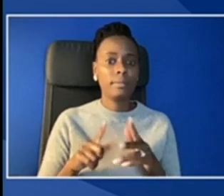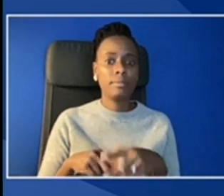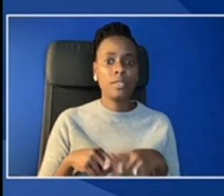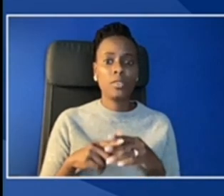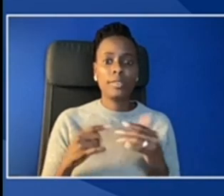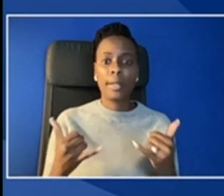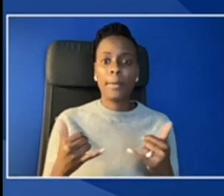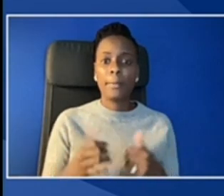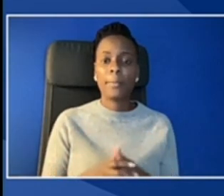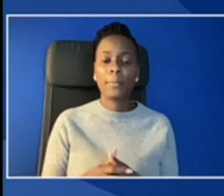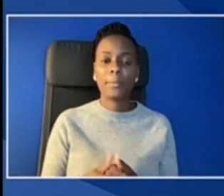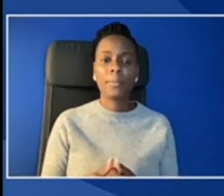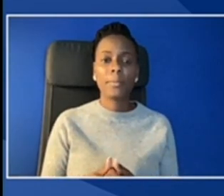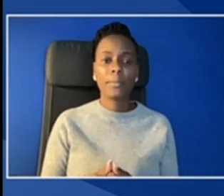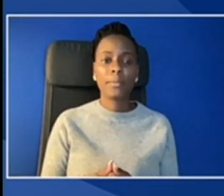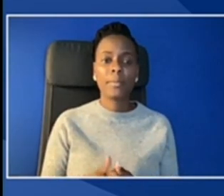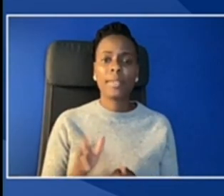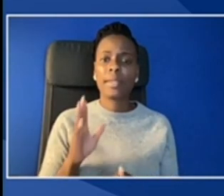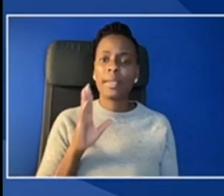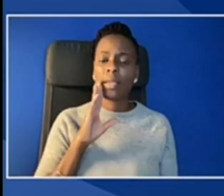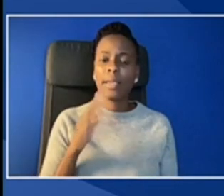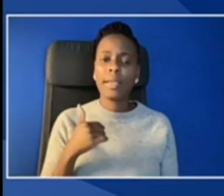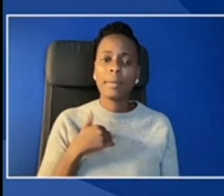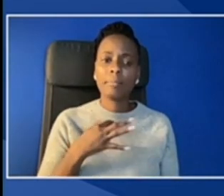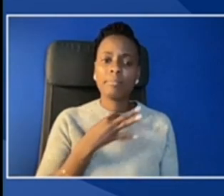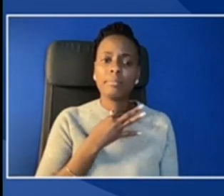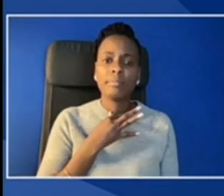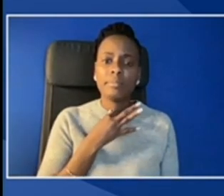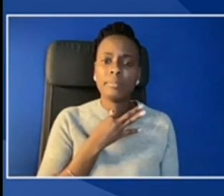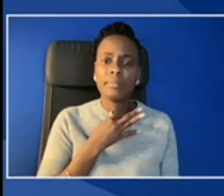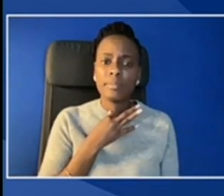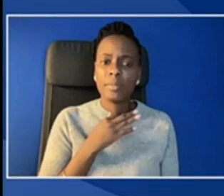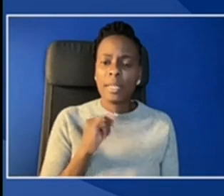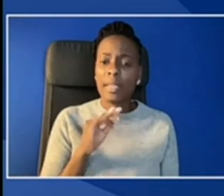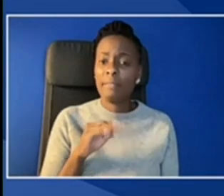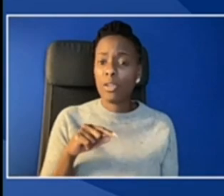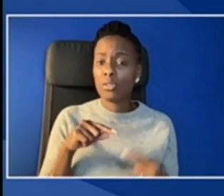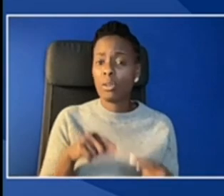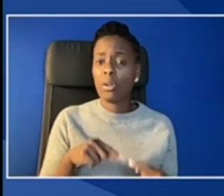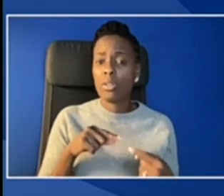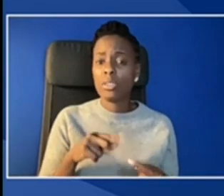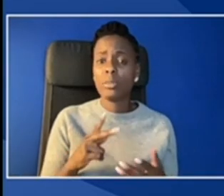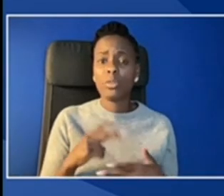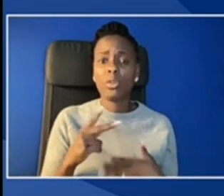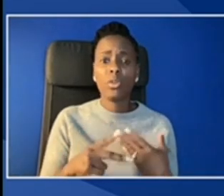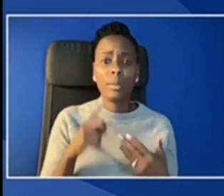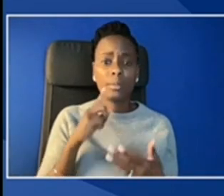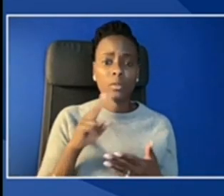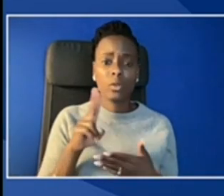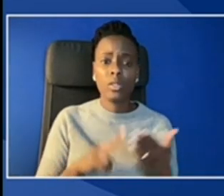Hi, I was wondering if there's hardship programs for our universities to apply